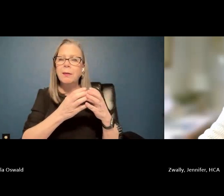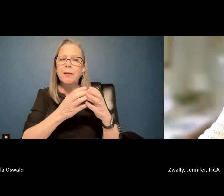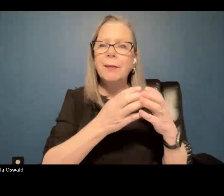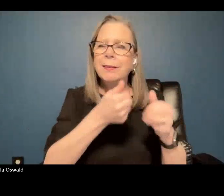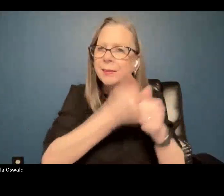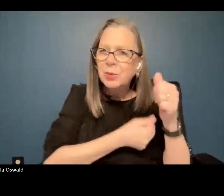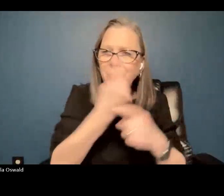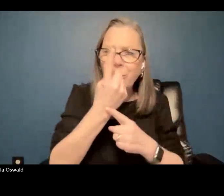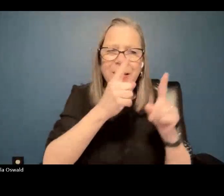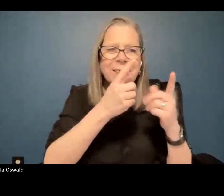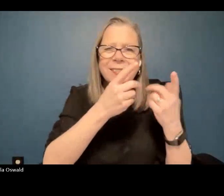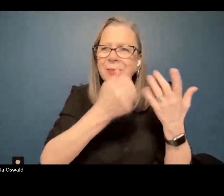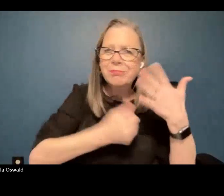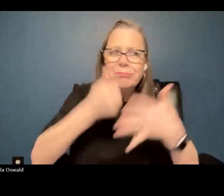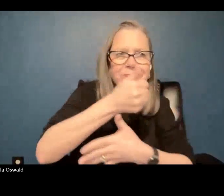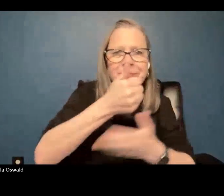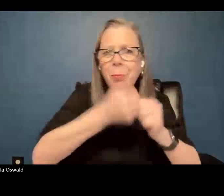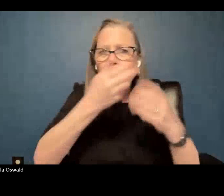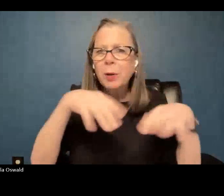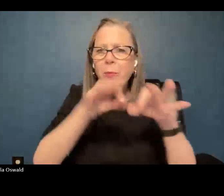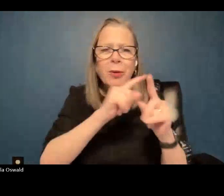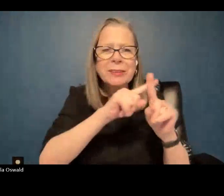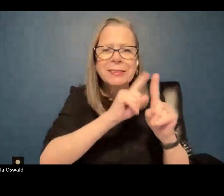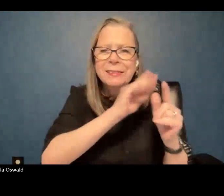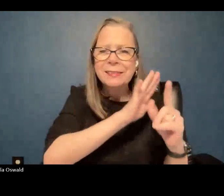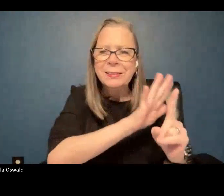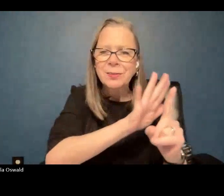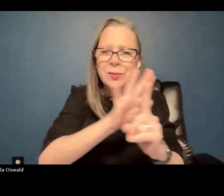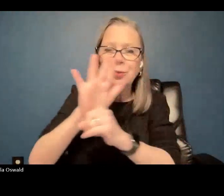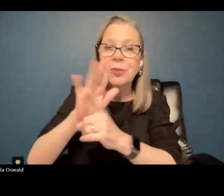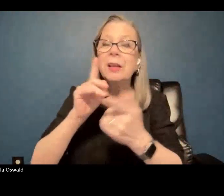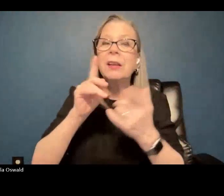really came to understand the focus areas of the lens by which we were looking at